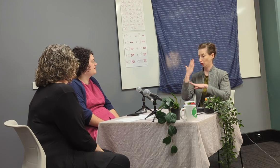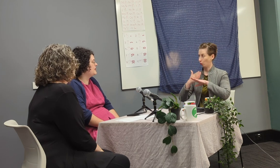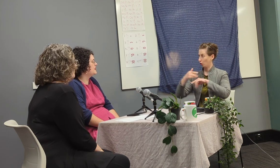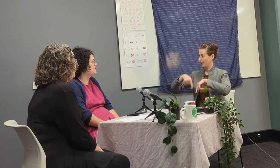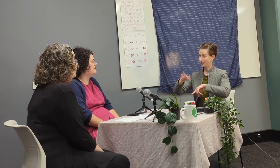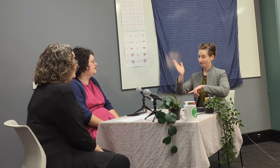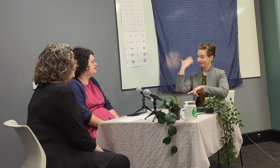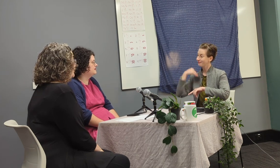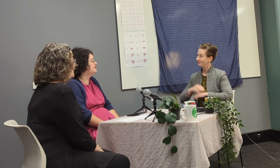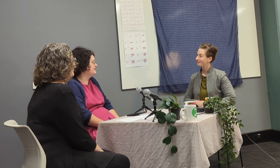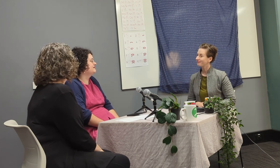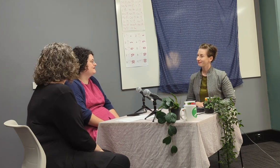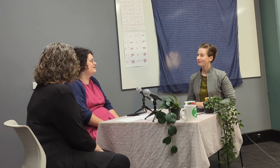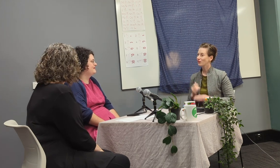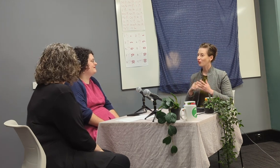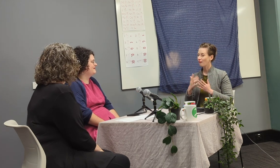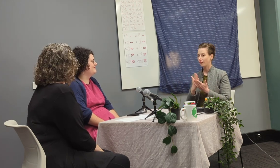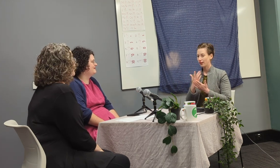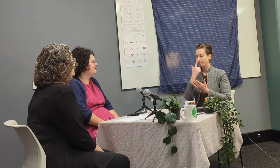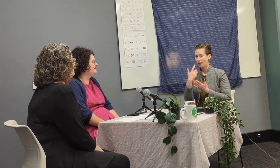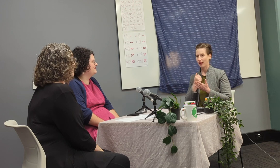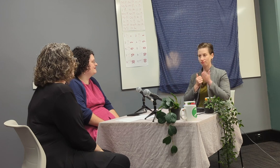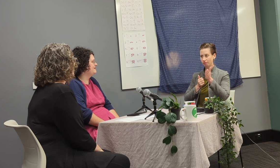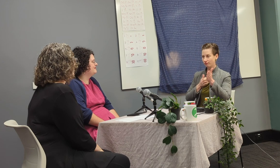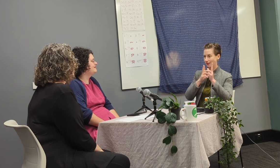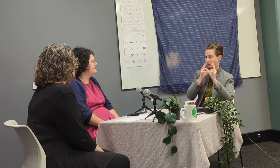Those were the two teachers who were working here at La Trobe back then.